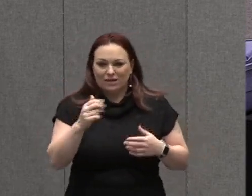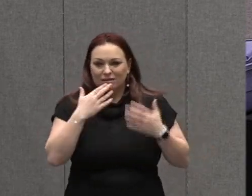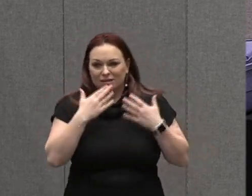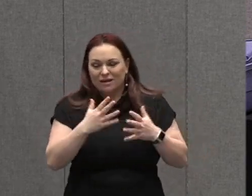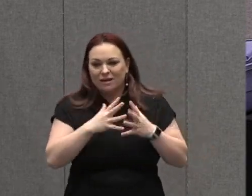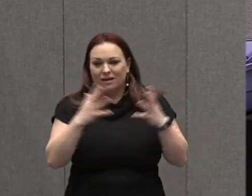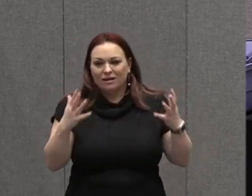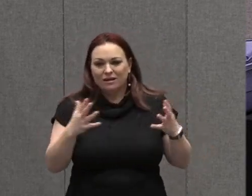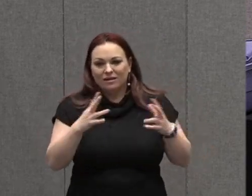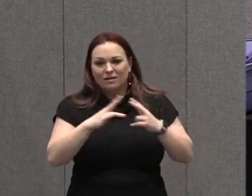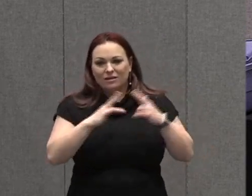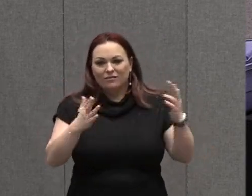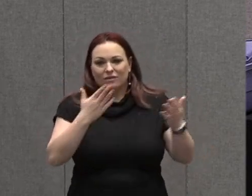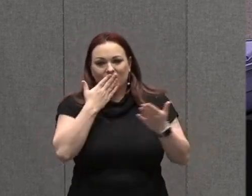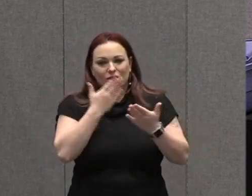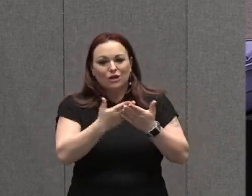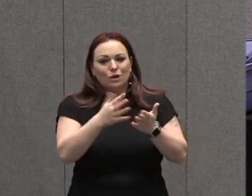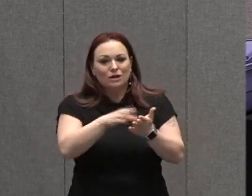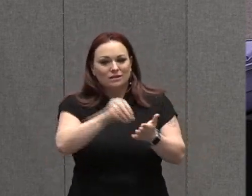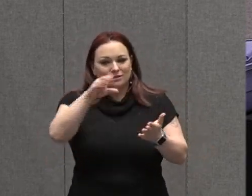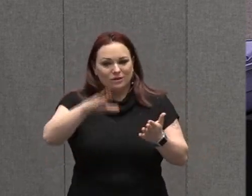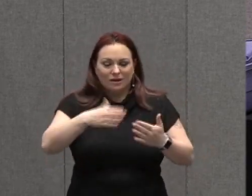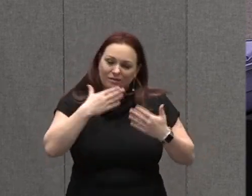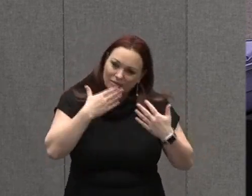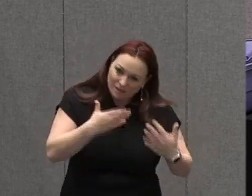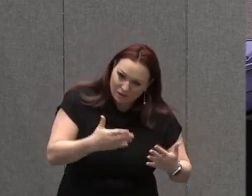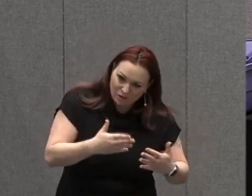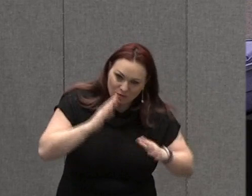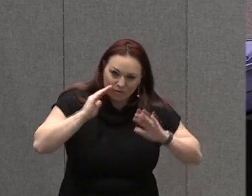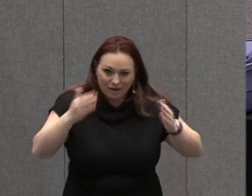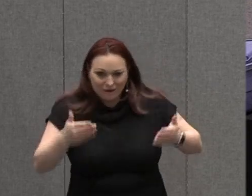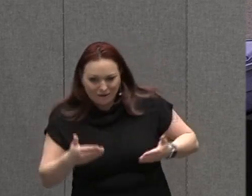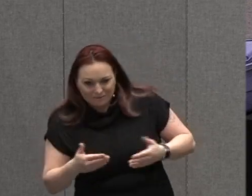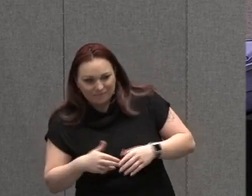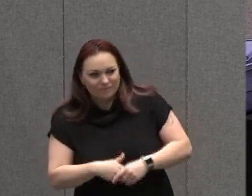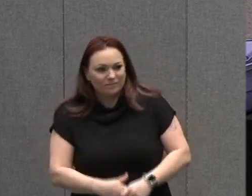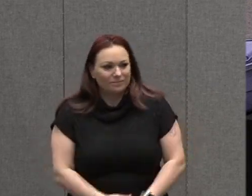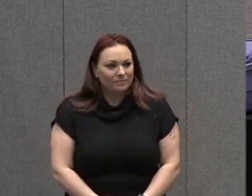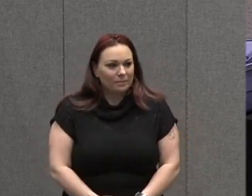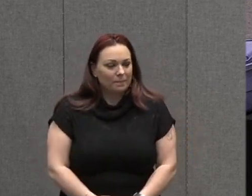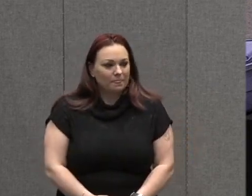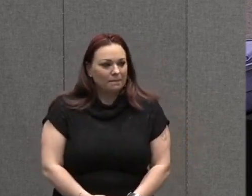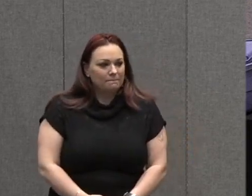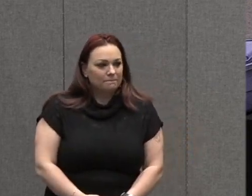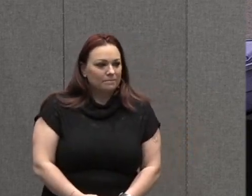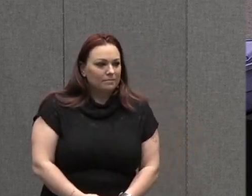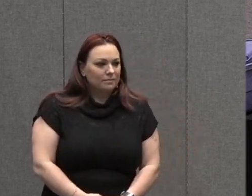such a very good student. Ah thank you, you're welcome. So I have a great book here,